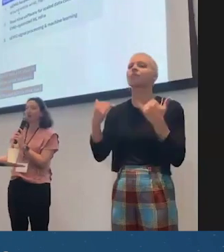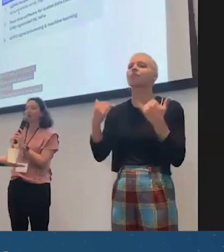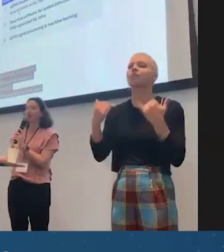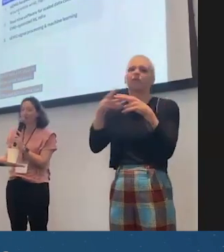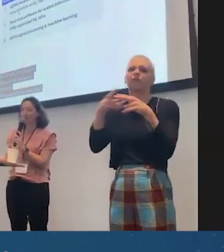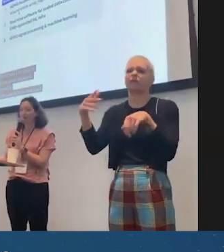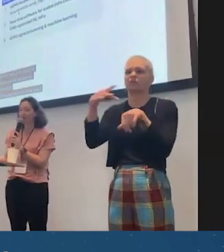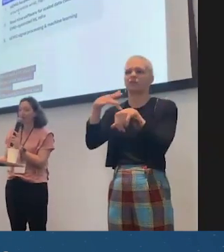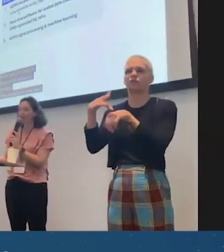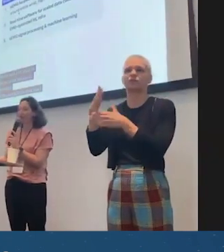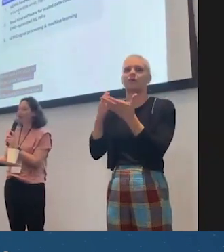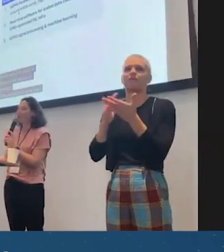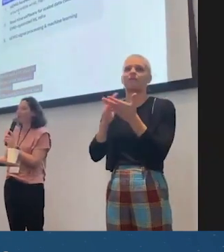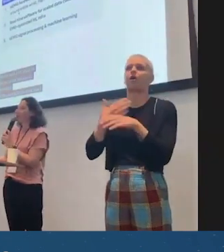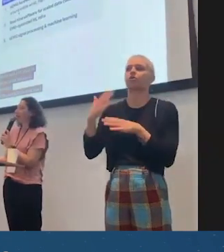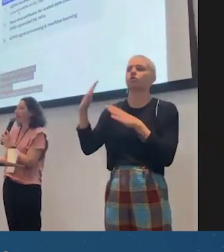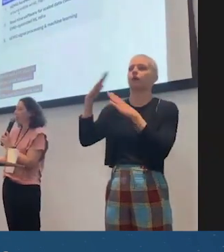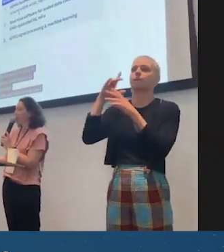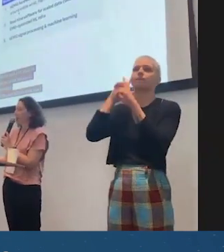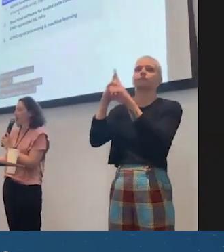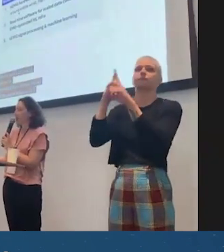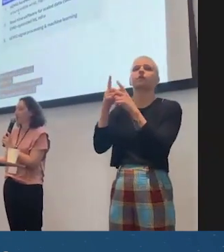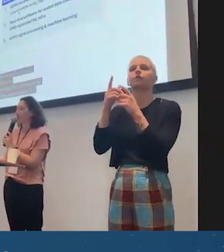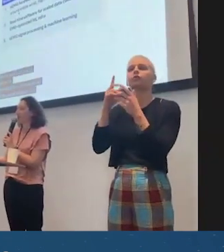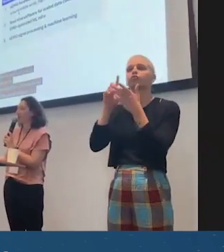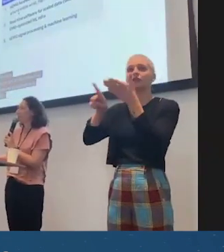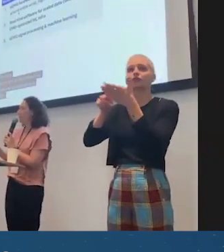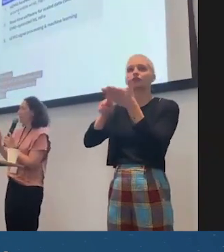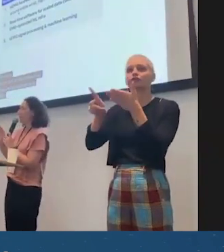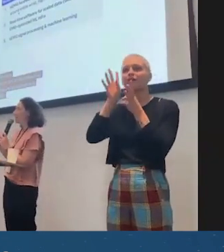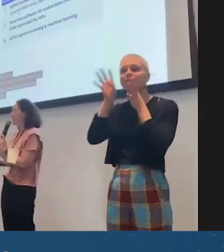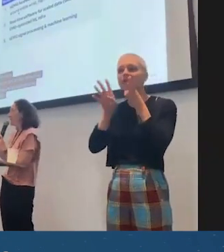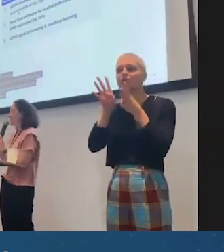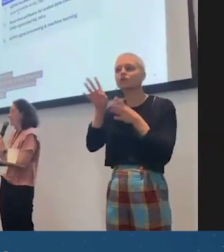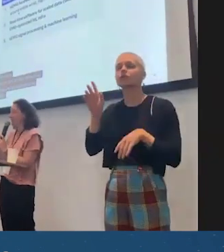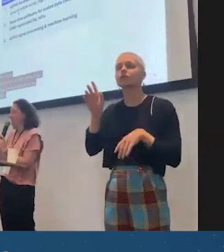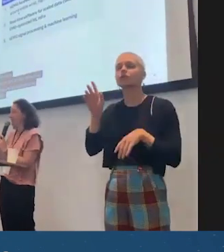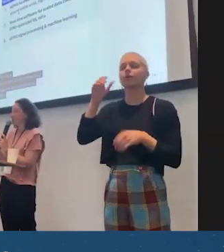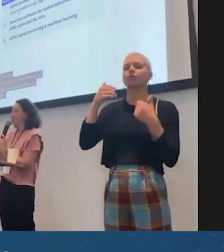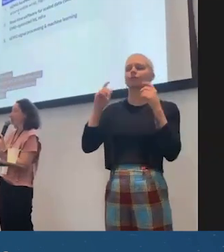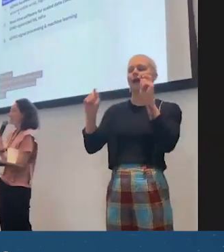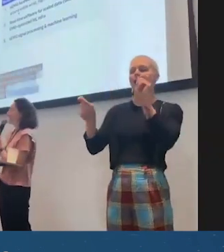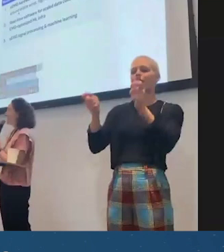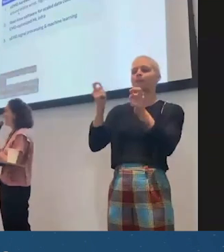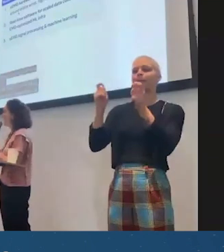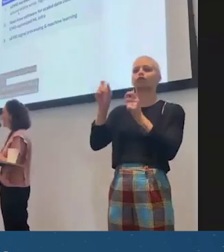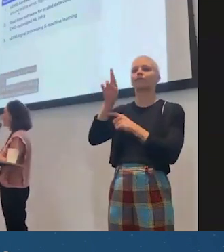research innovations that enable calibration-free. And what I mean by that is like generic, meaning you